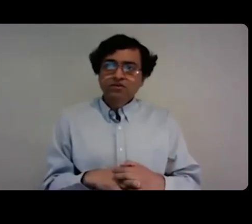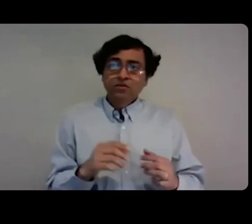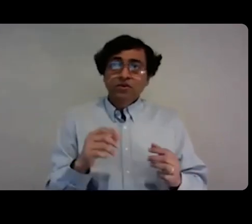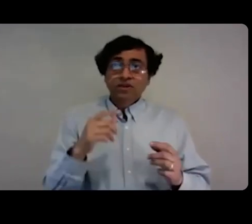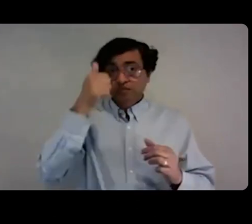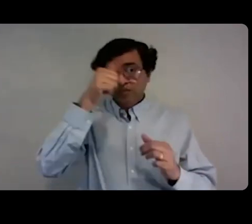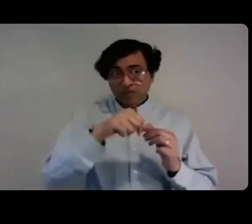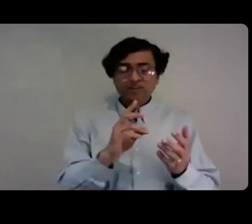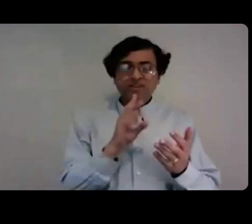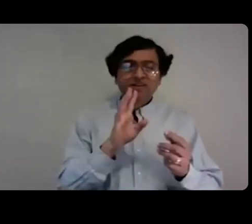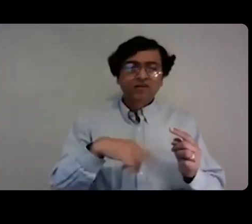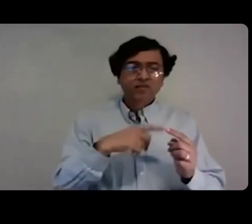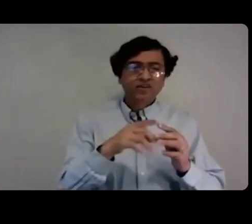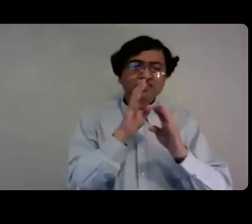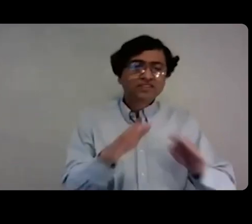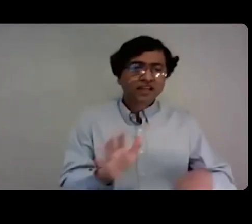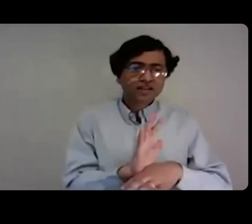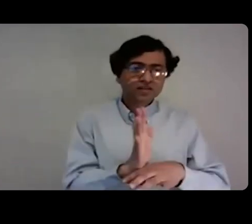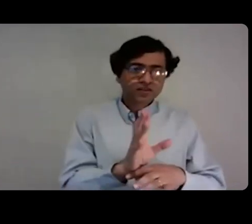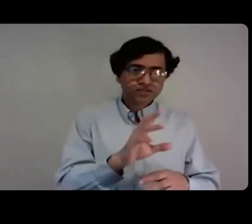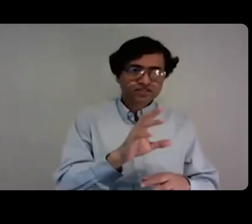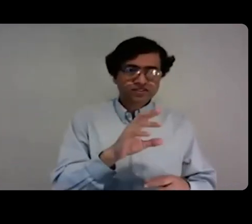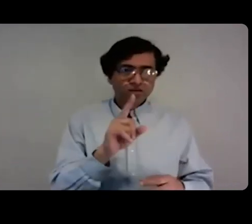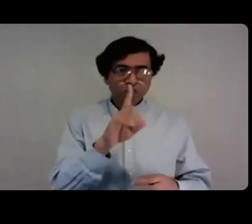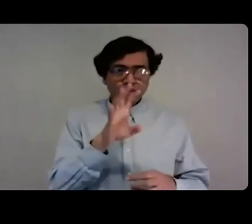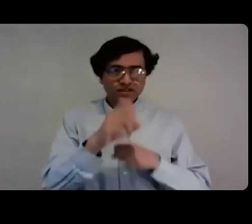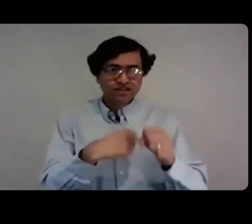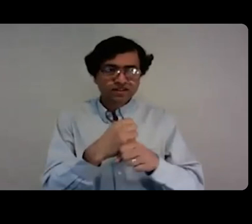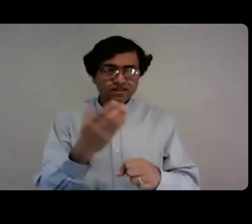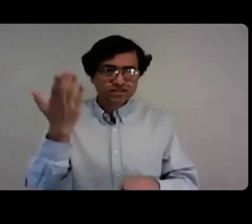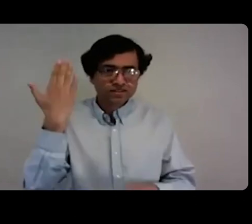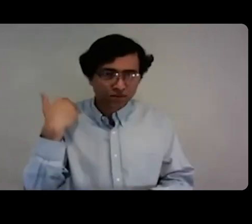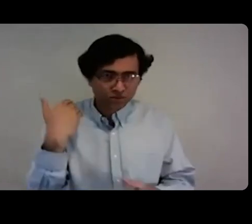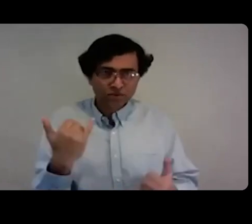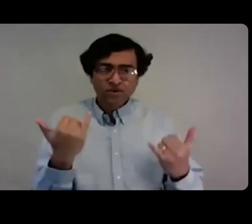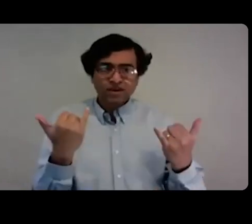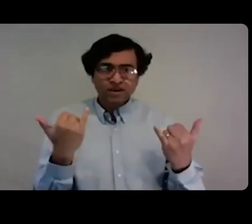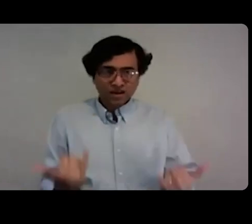solution for more than just the deaf and hard-of-hearing population.